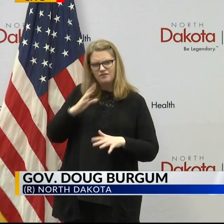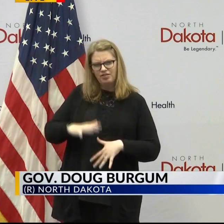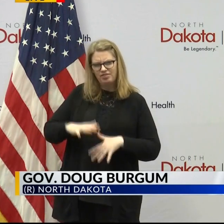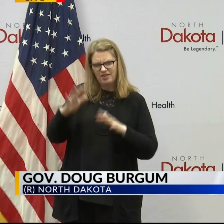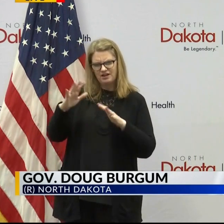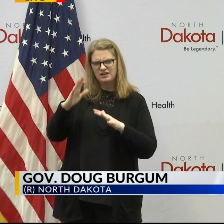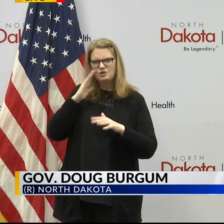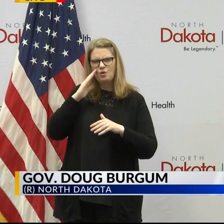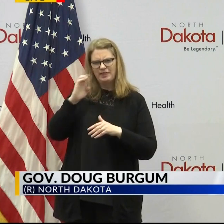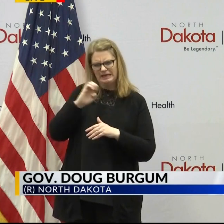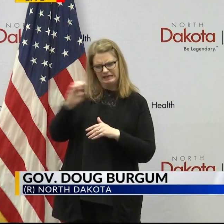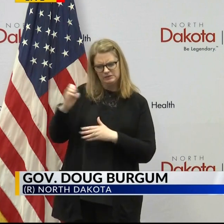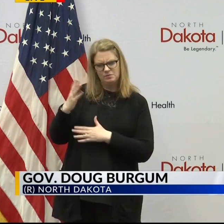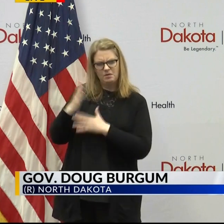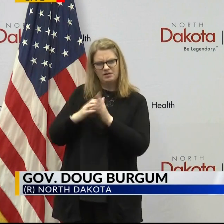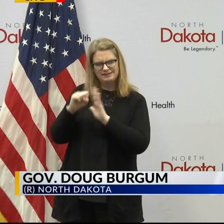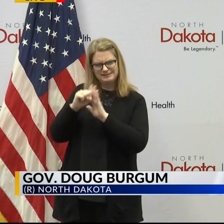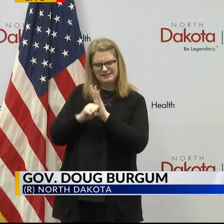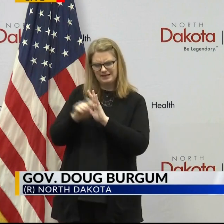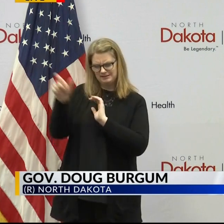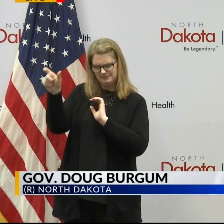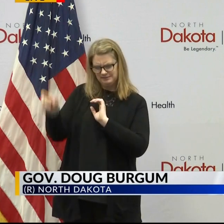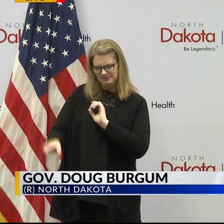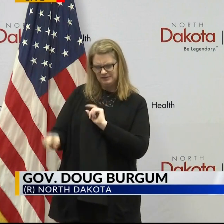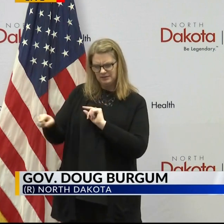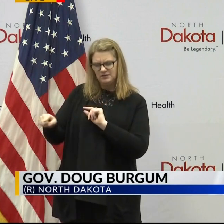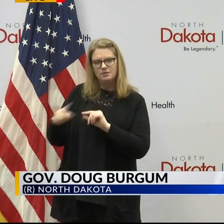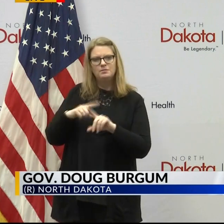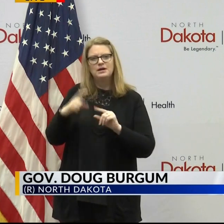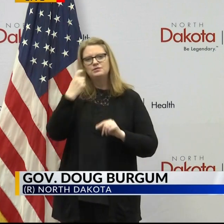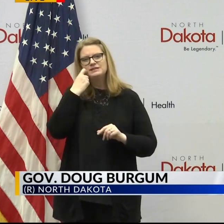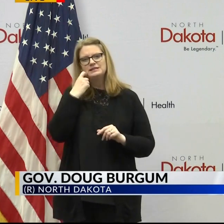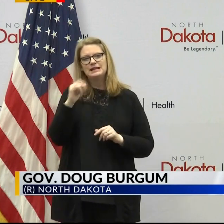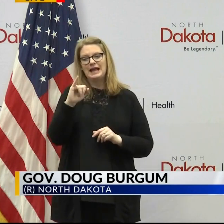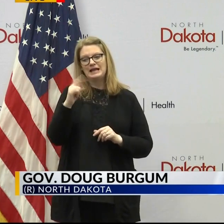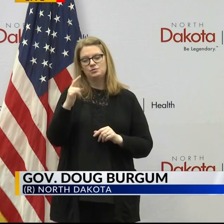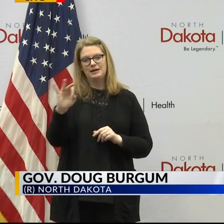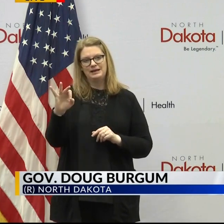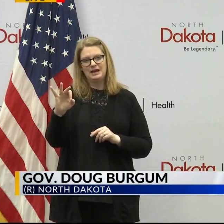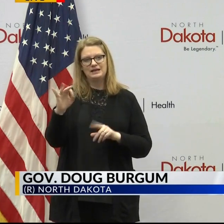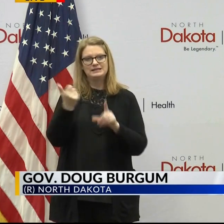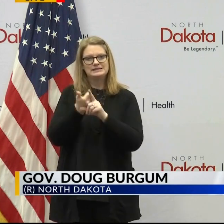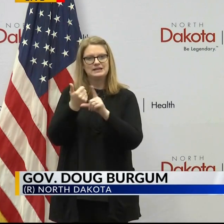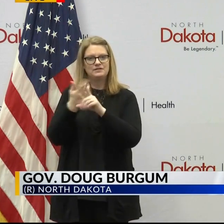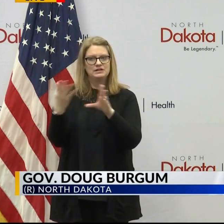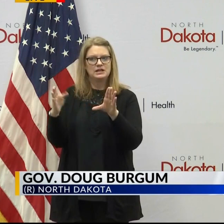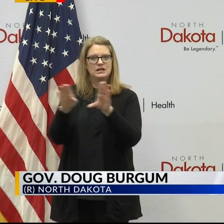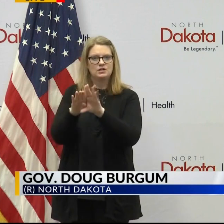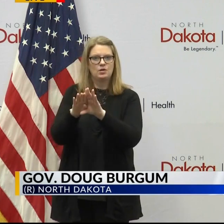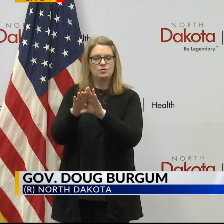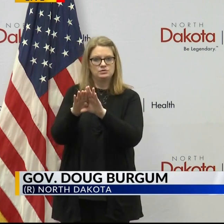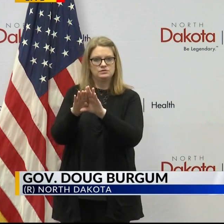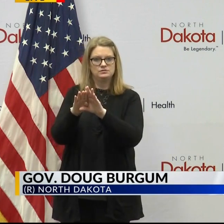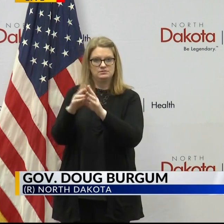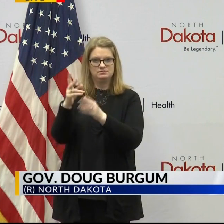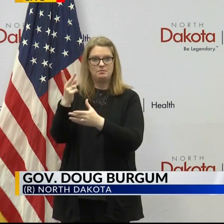WERE DOING PLANNING IN DECEMBER BECAUSE OF THE HIGH PROBABILITY OF FLOODING PARTICULARLY IN THE